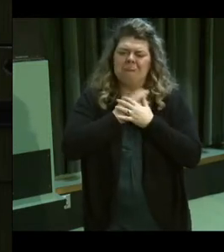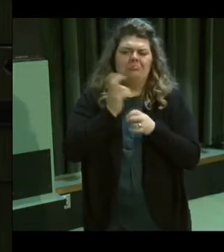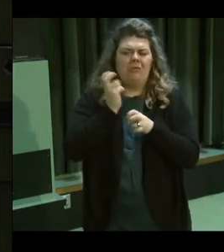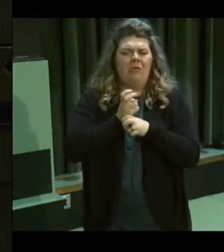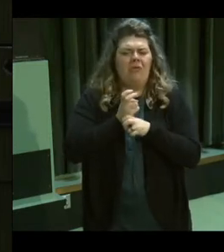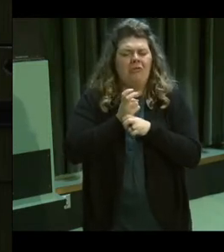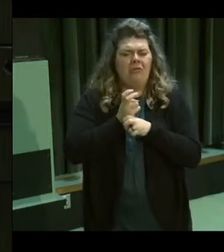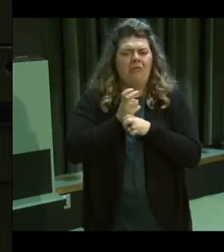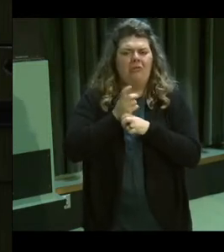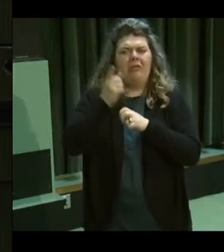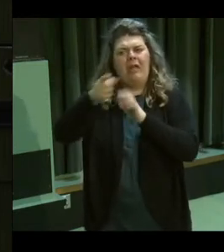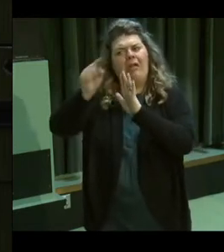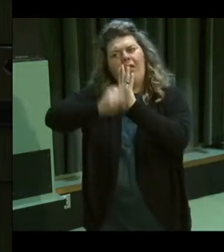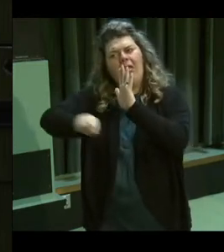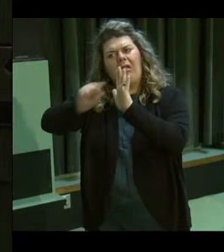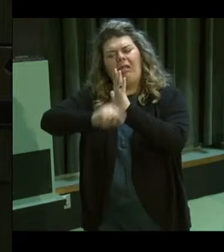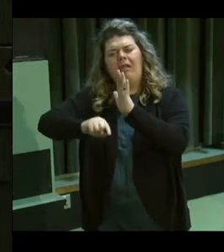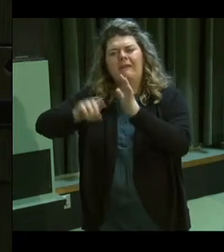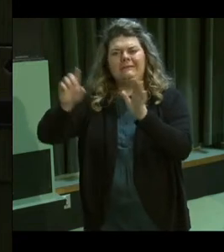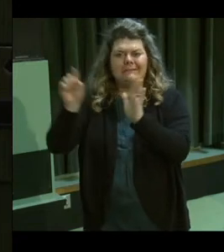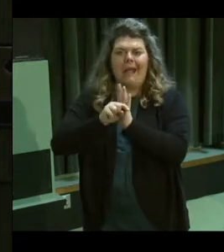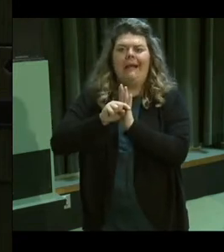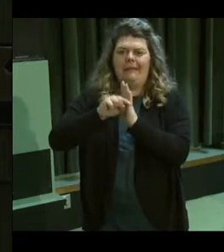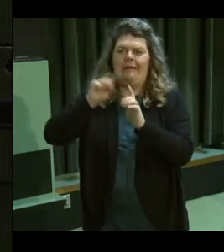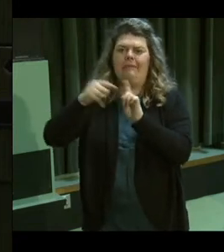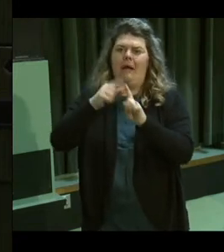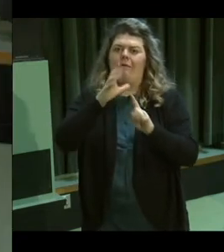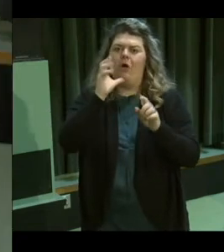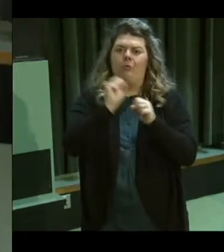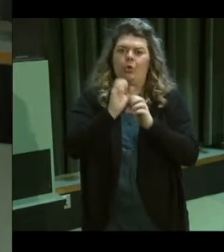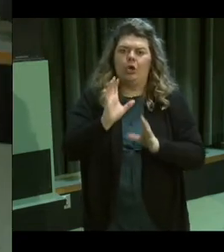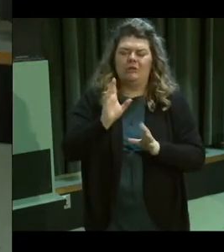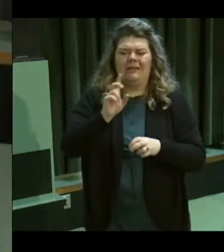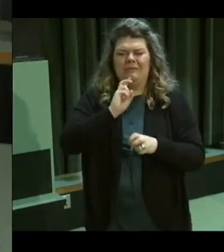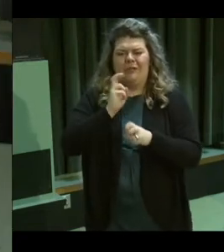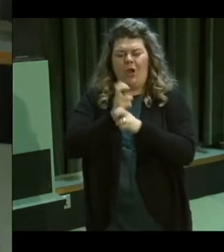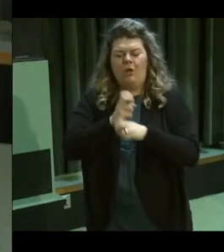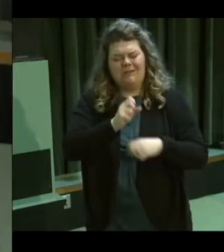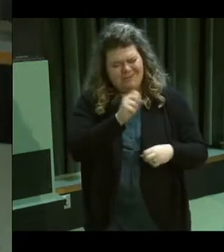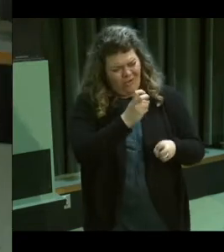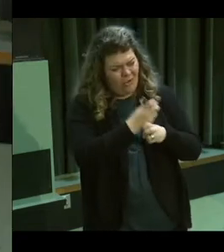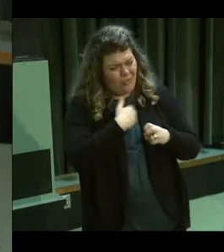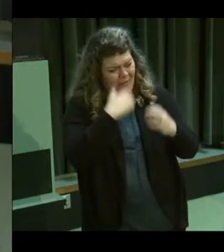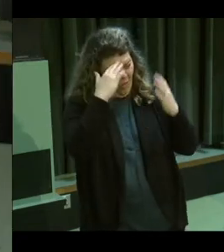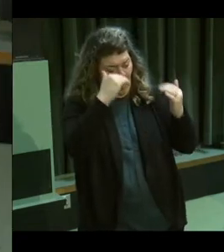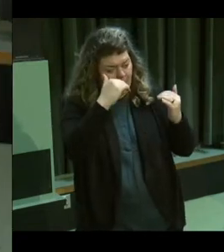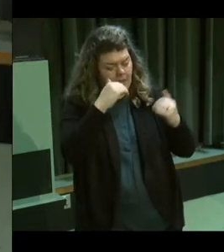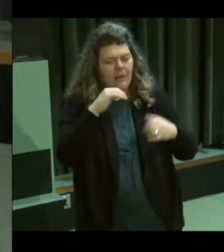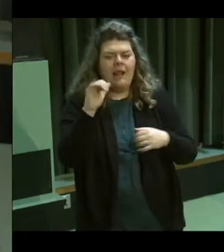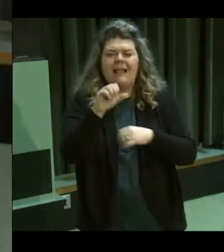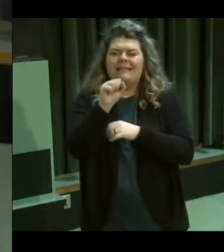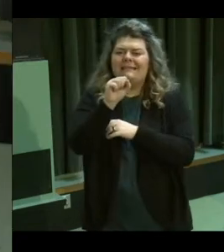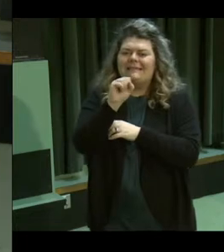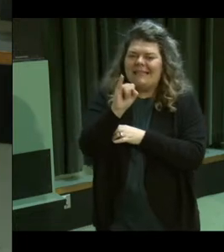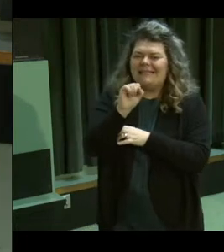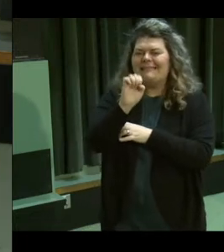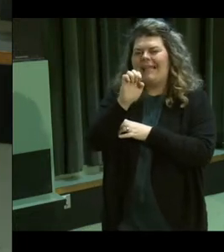Well, yeah, it's hard to have